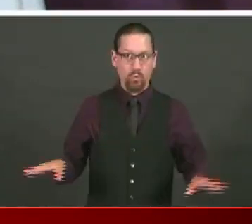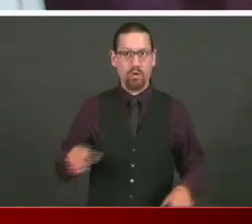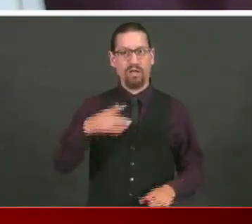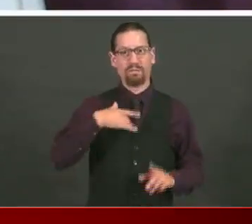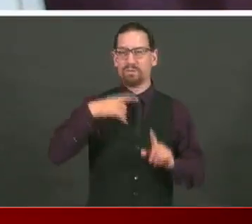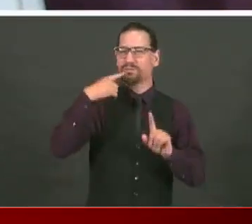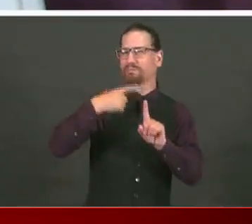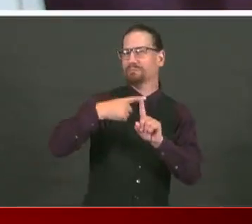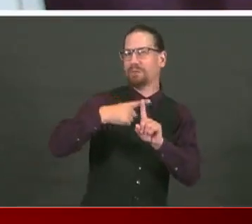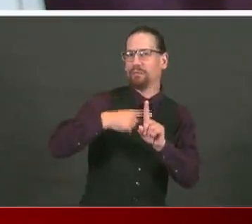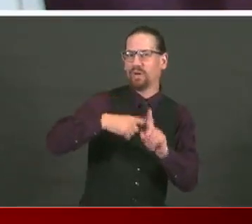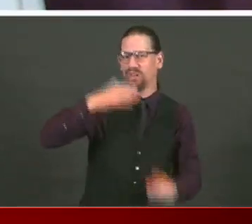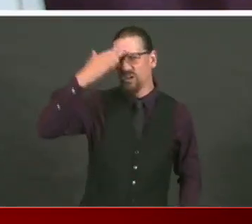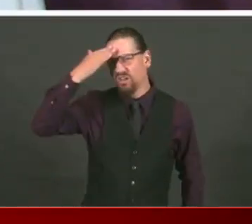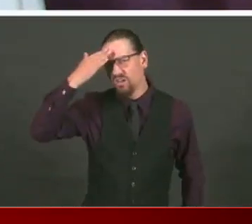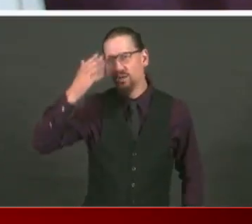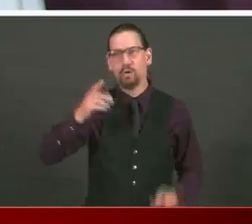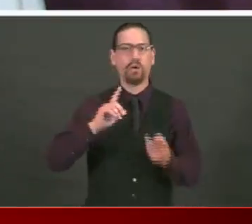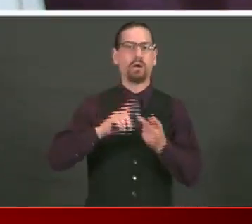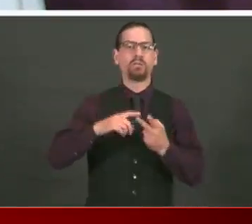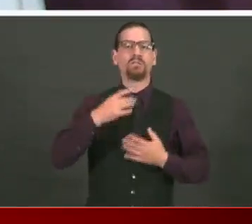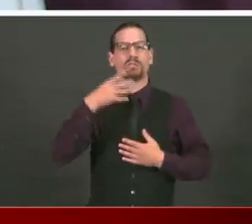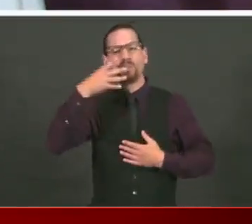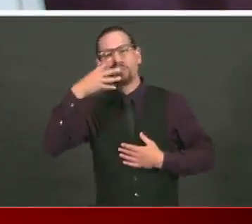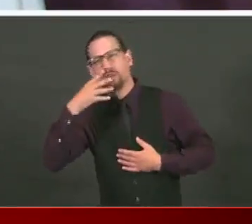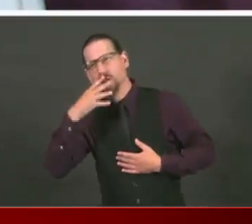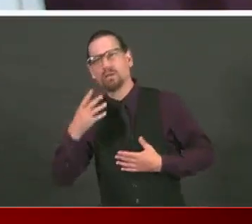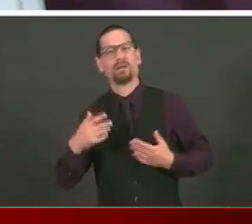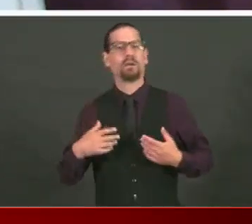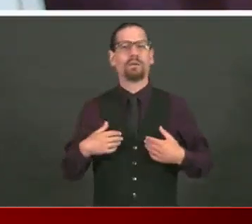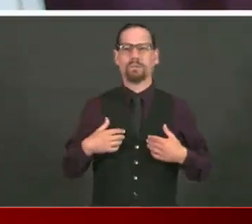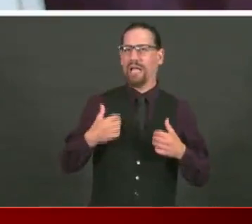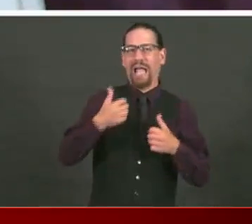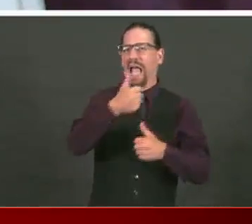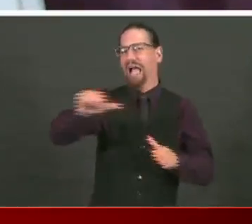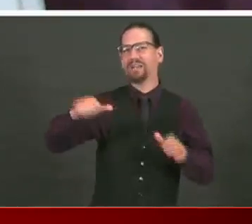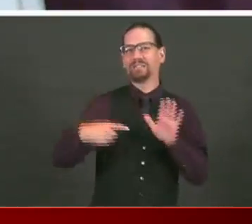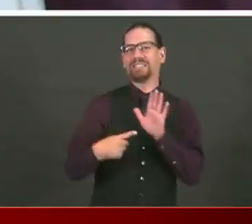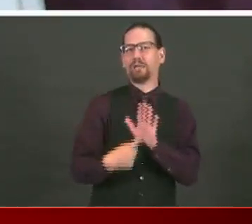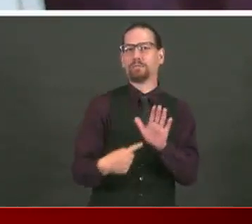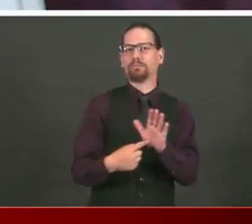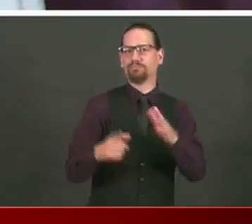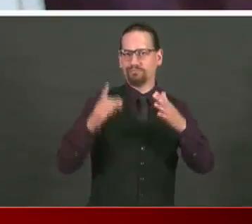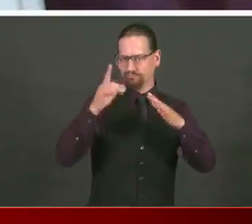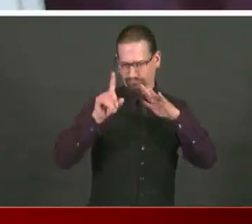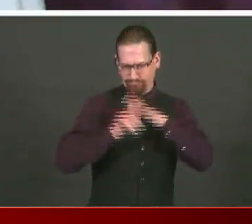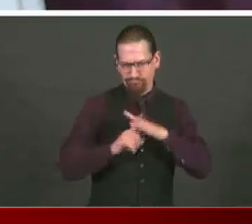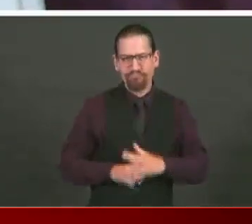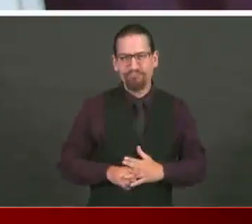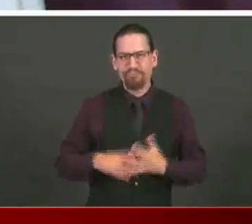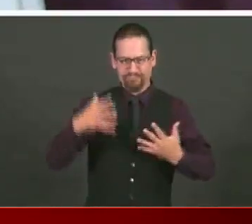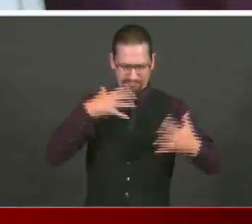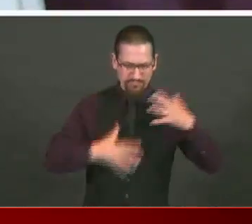THAT IS ANOTHER POINT I WANT TO MAKE. THAT IS ANOTHER POINT I WANT TO MAKE. IF YOU HAVE A FEVER, HEADACHE,